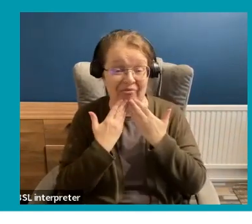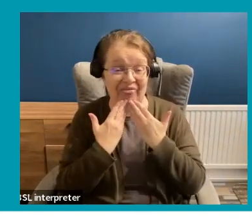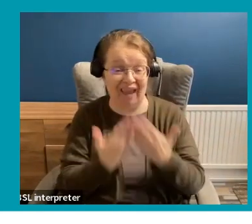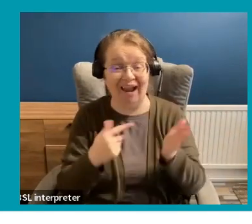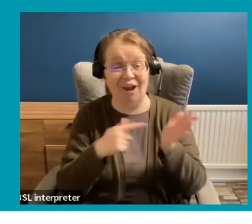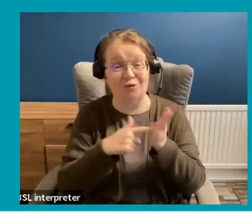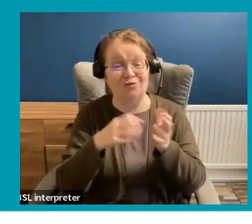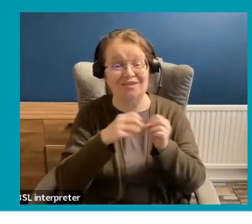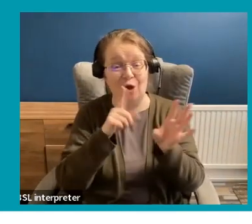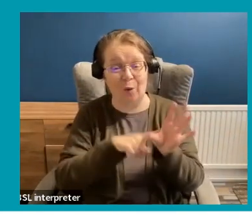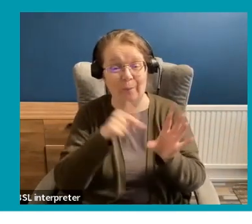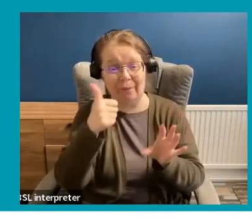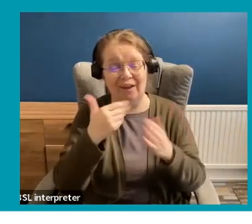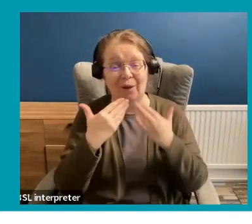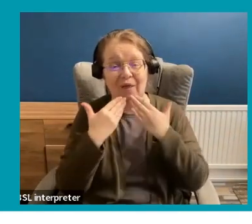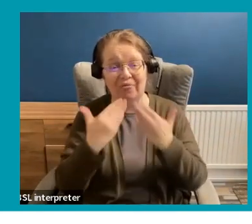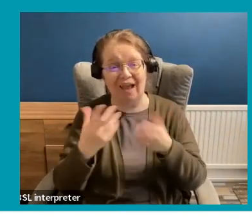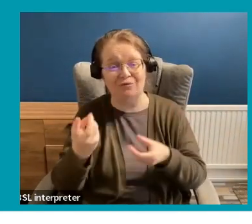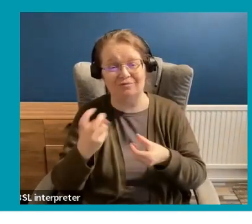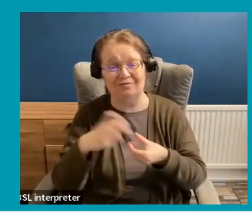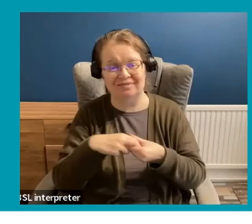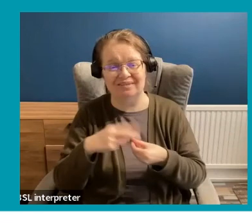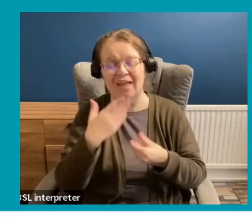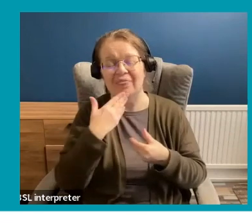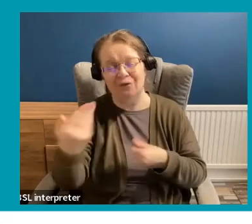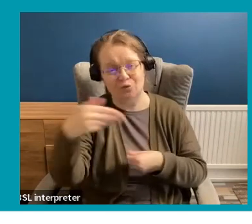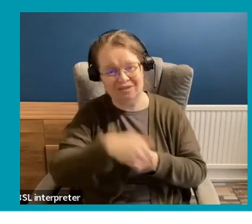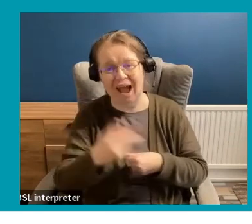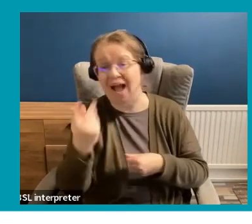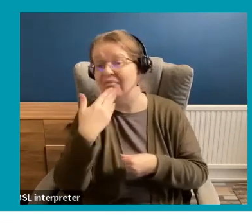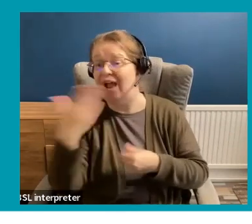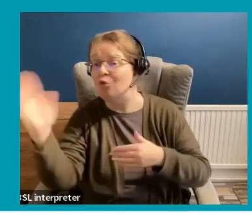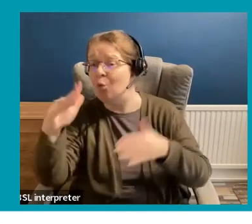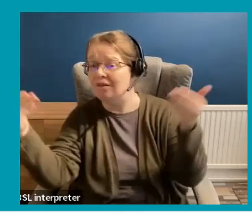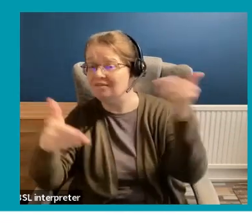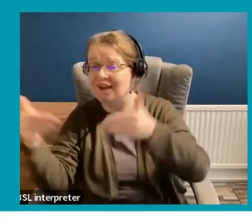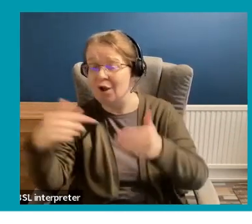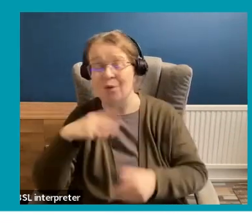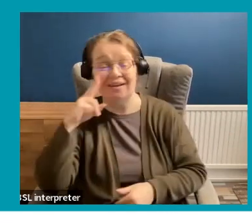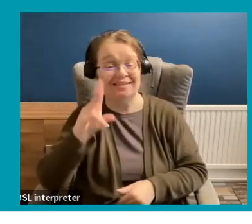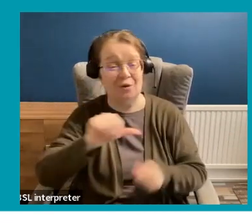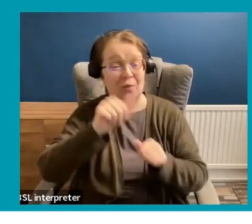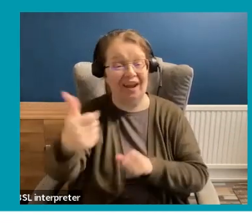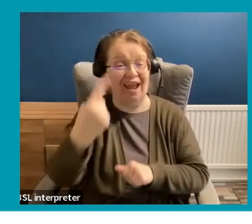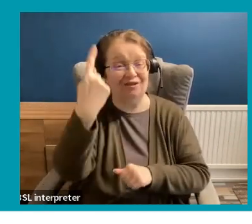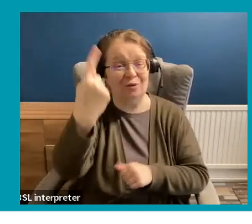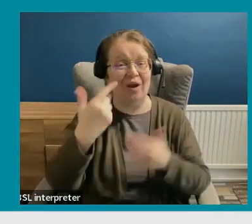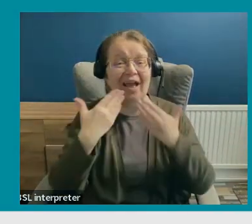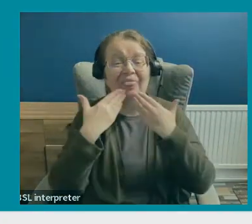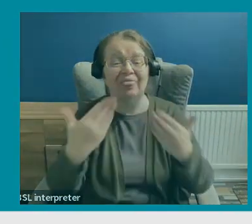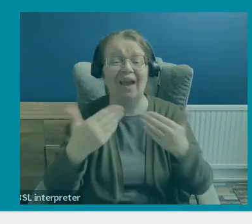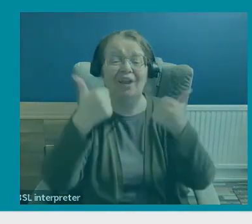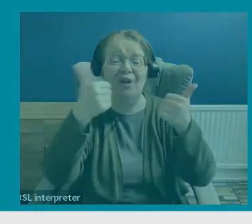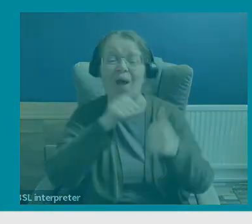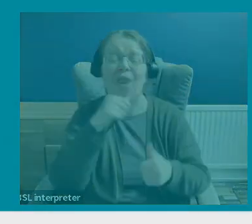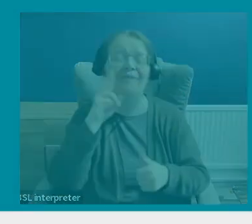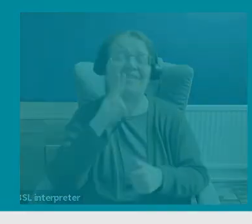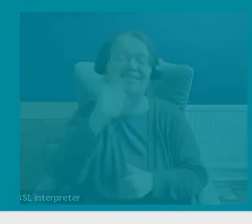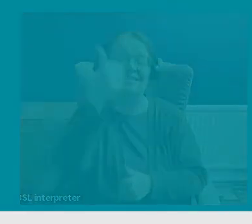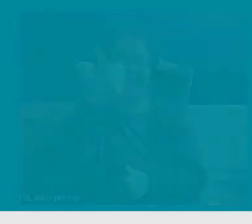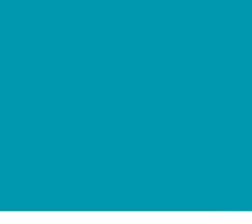And thank you everyone for attending and we'll see you at the next one Toby: Thank you Jane, lovely to see you